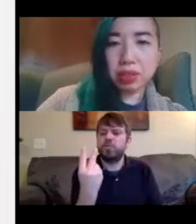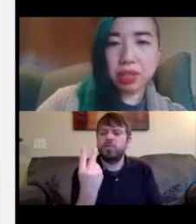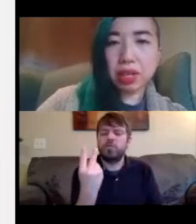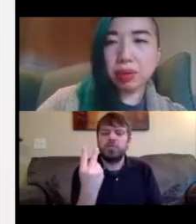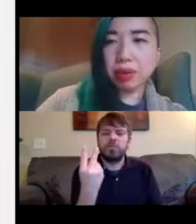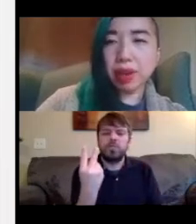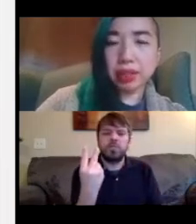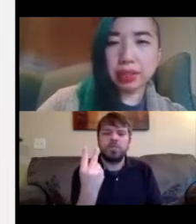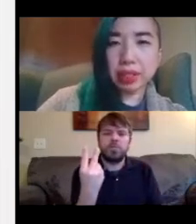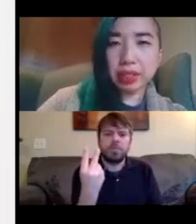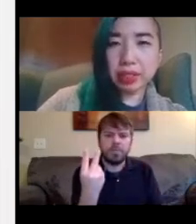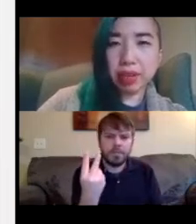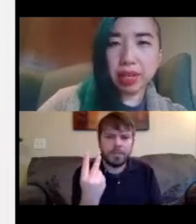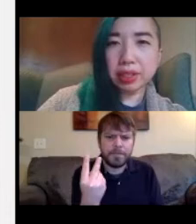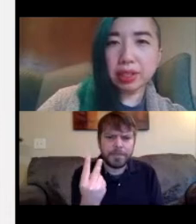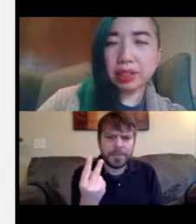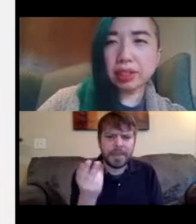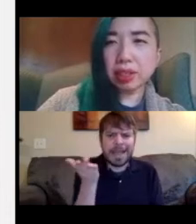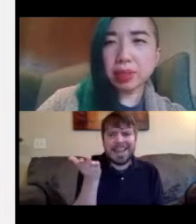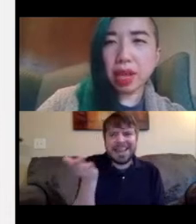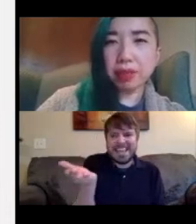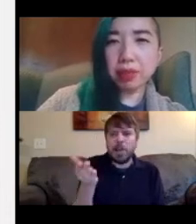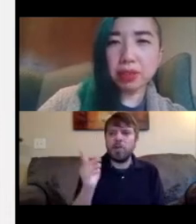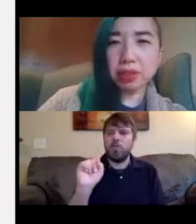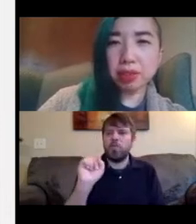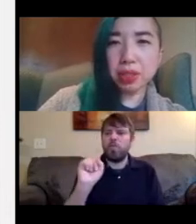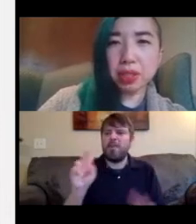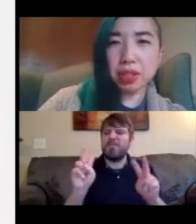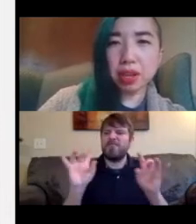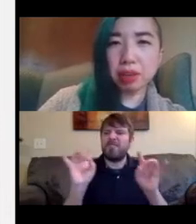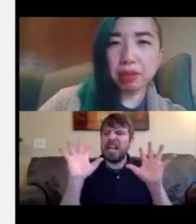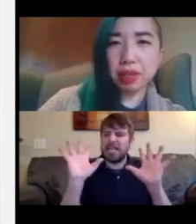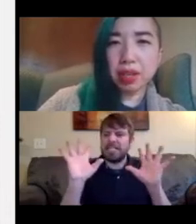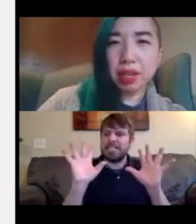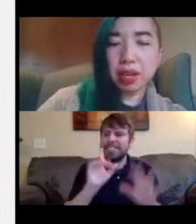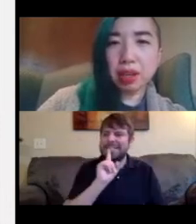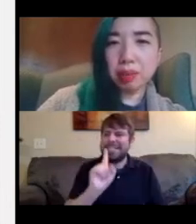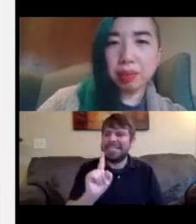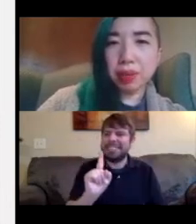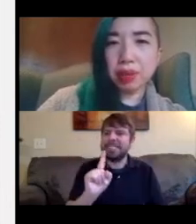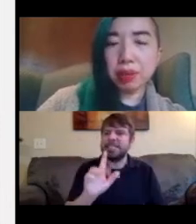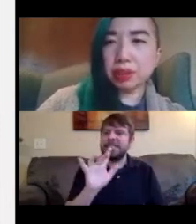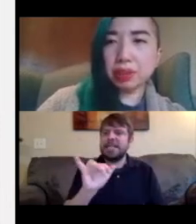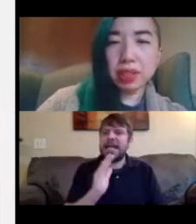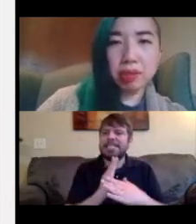"There where the violence is." And this comes after a description of a coastal scene of a